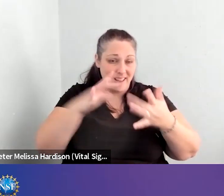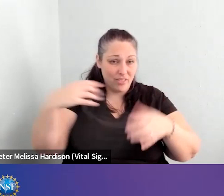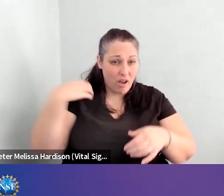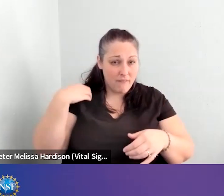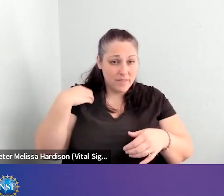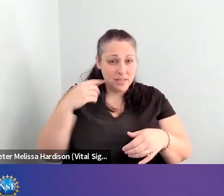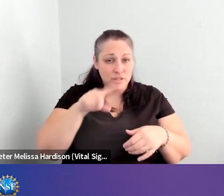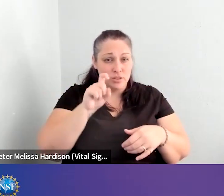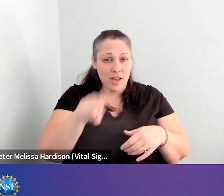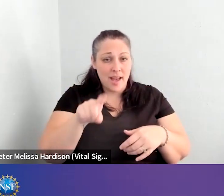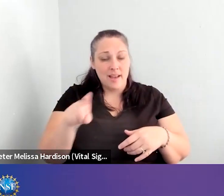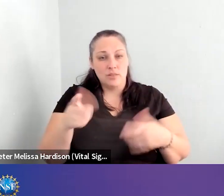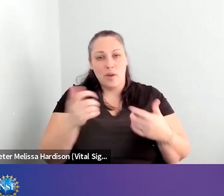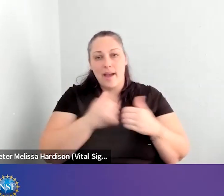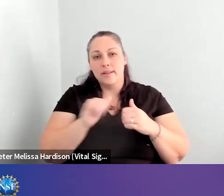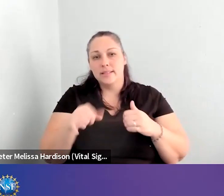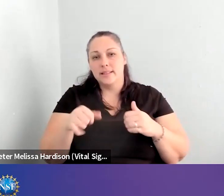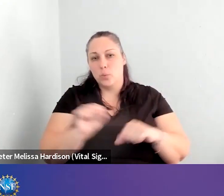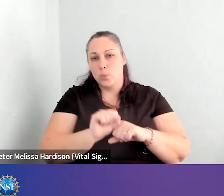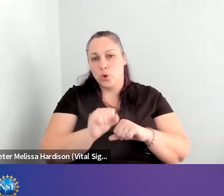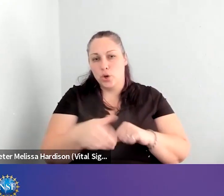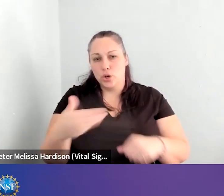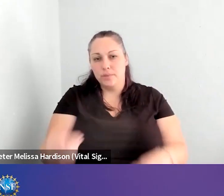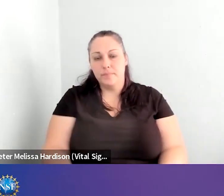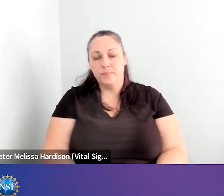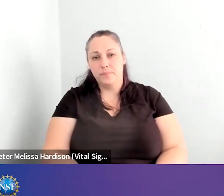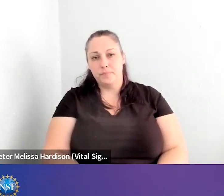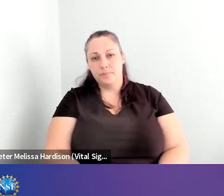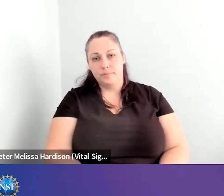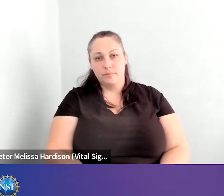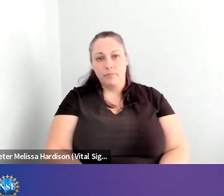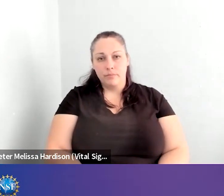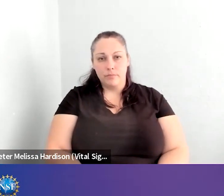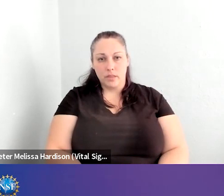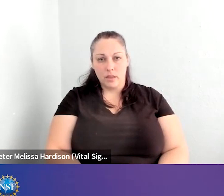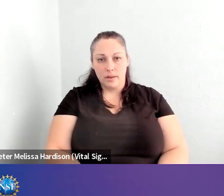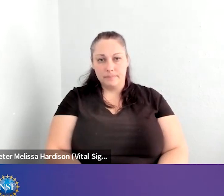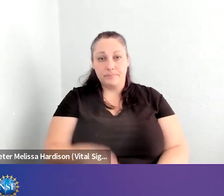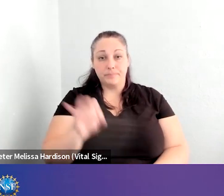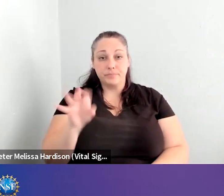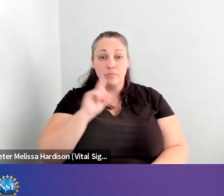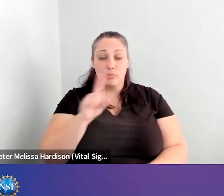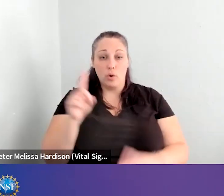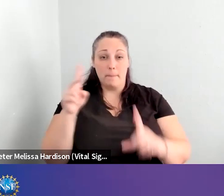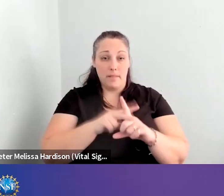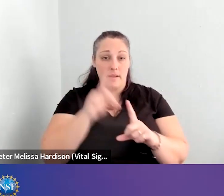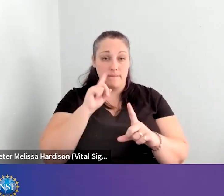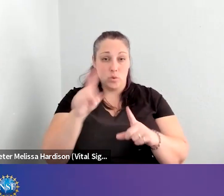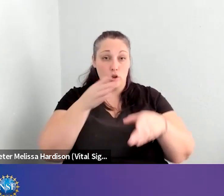What -- you know, how how does that work? Bonnie Green: If you're applying for a CAREER grant, follow the CAREER grant deadlines.